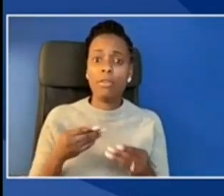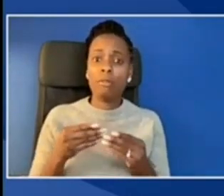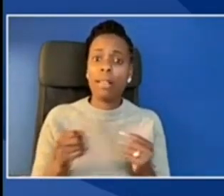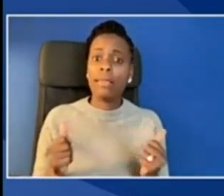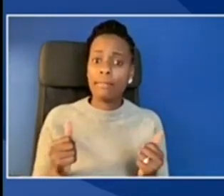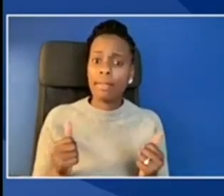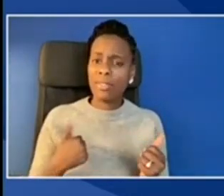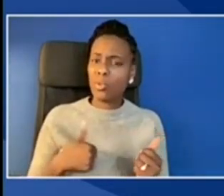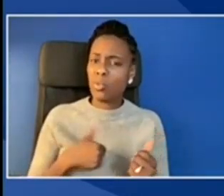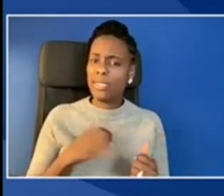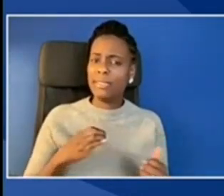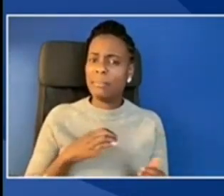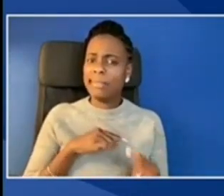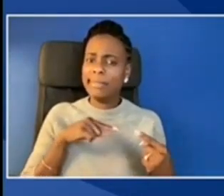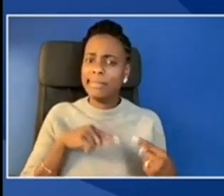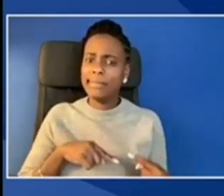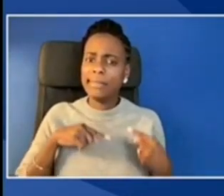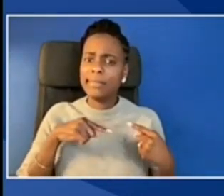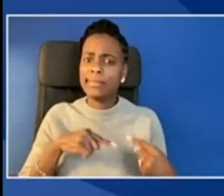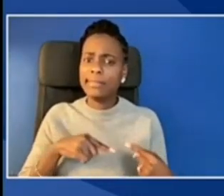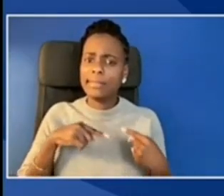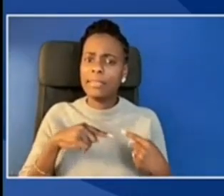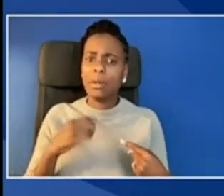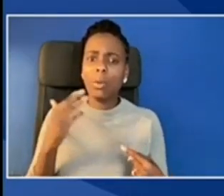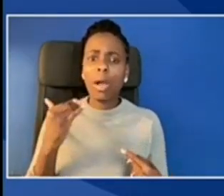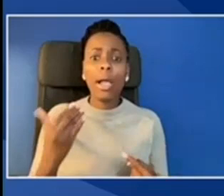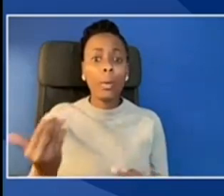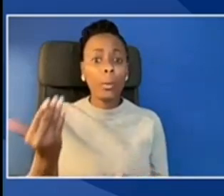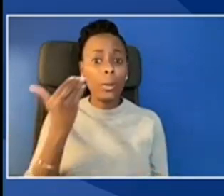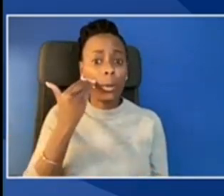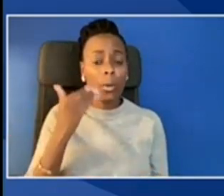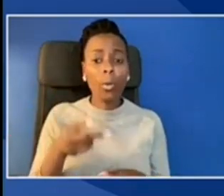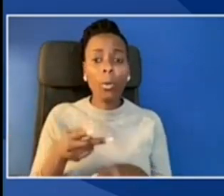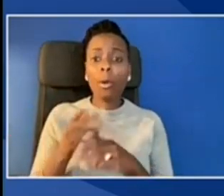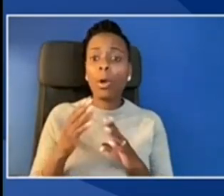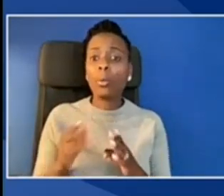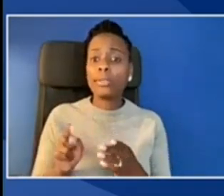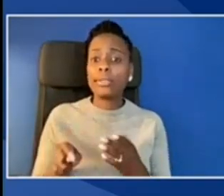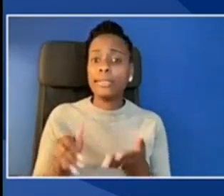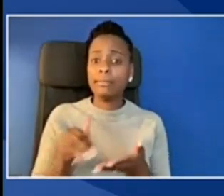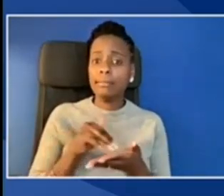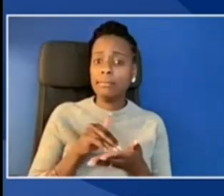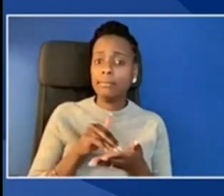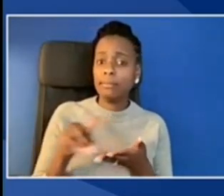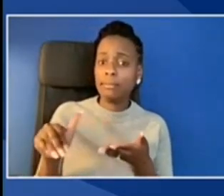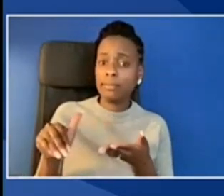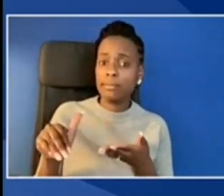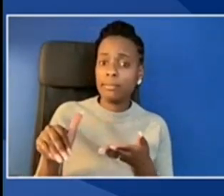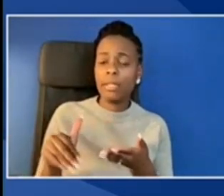because we know that borrowers need this forgiveness and that there are a number of different circumstances in which we've